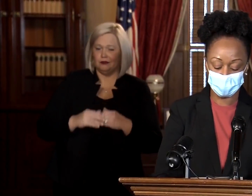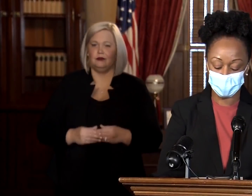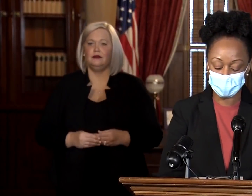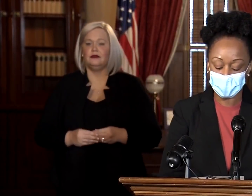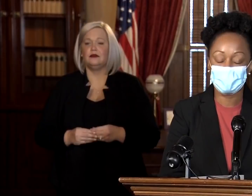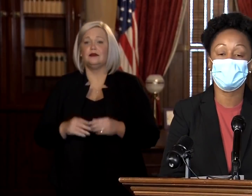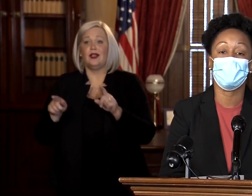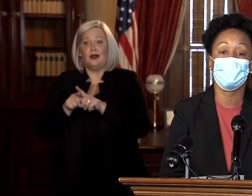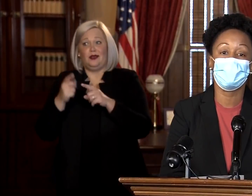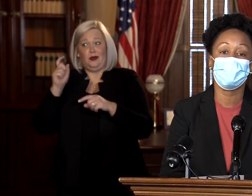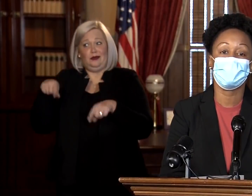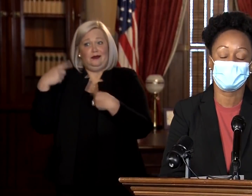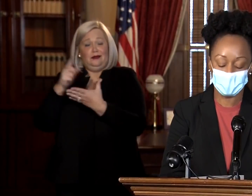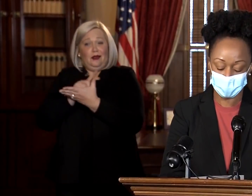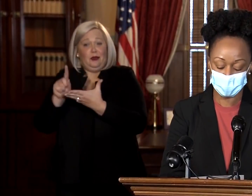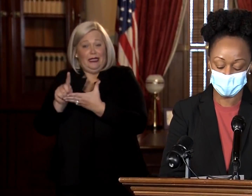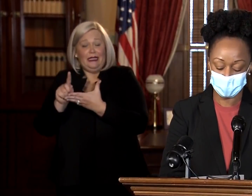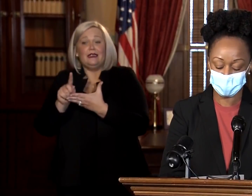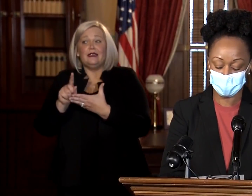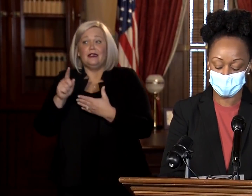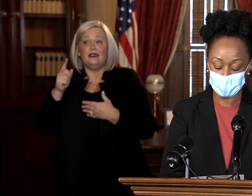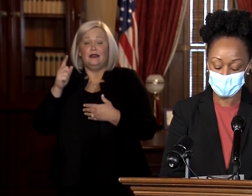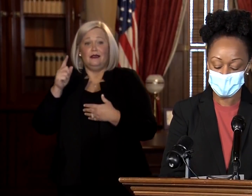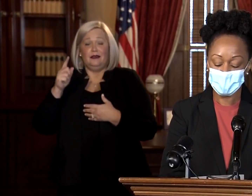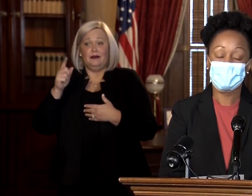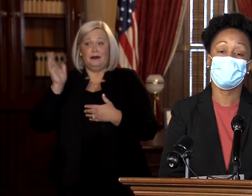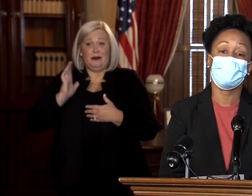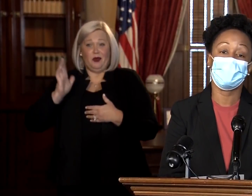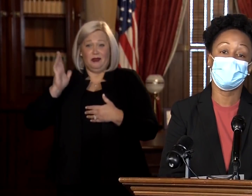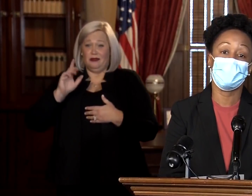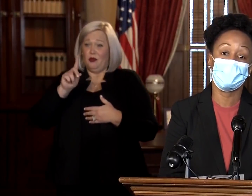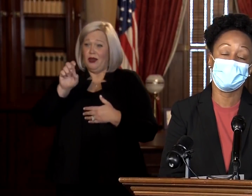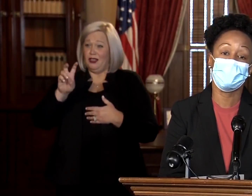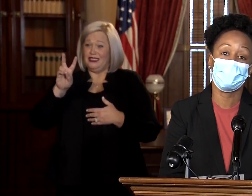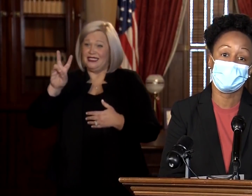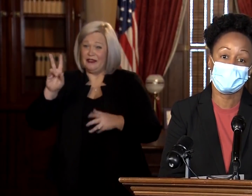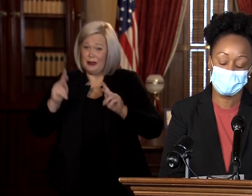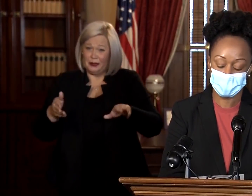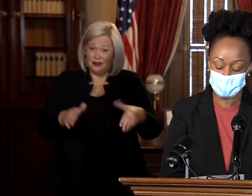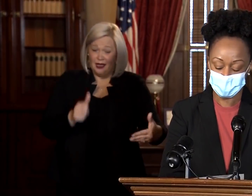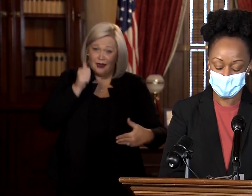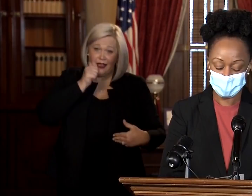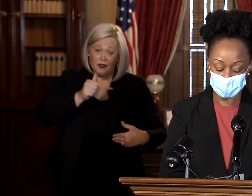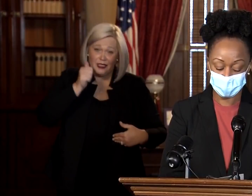The number of deaths that we are seeing is also coming down. seeing is also coming down. In the most recent week there In the most recent week there was an average of 107 deaths per